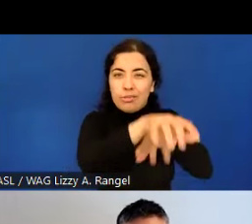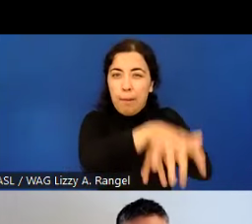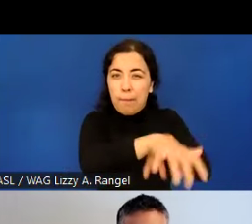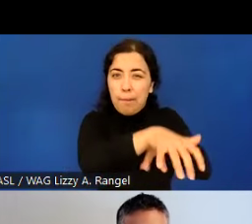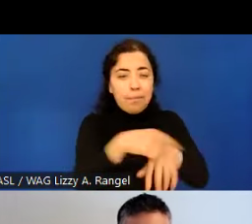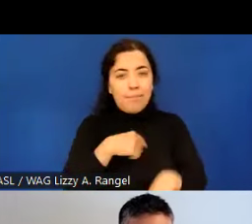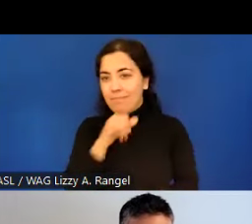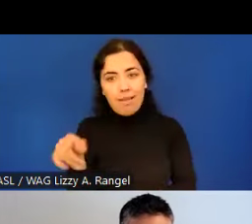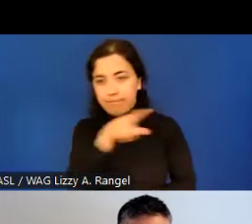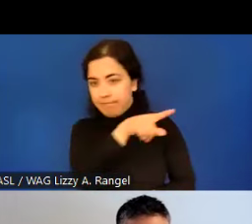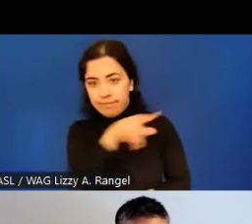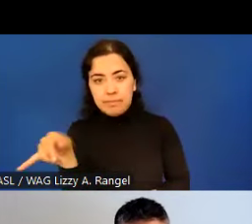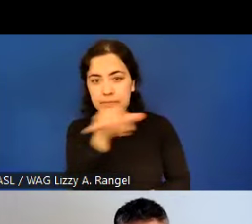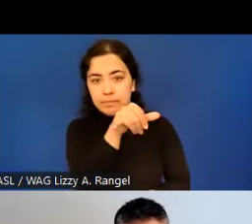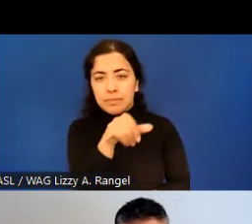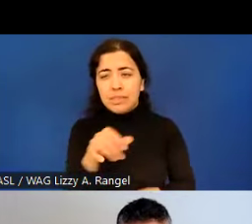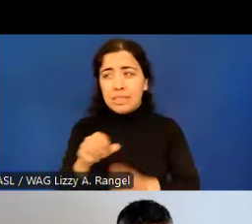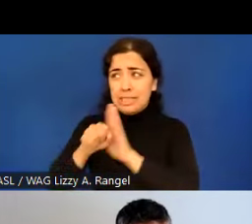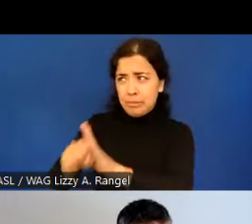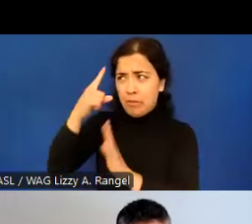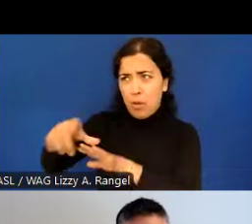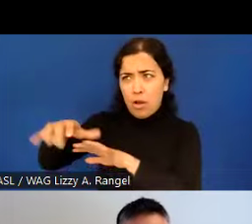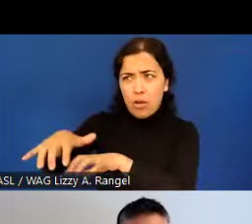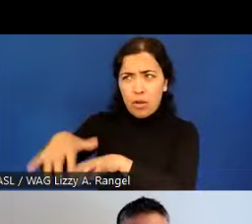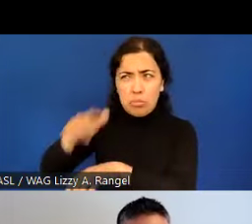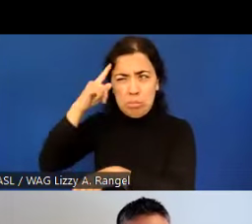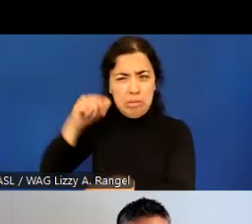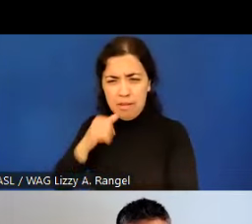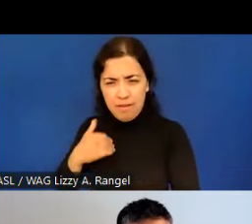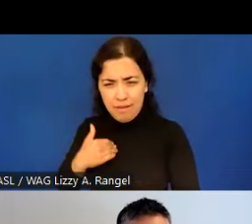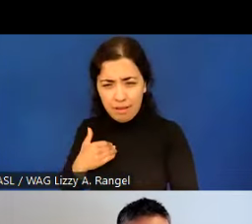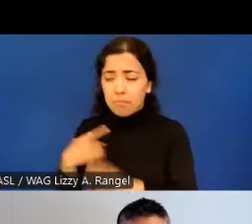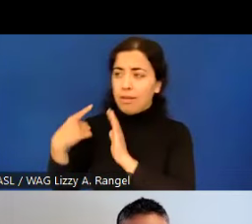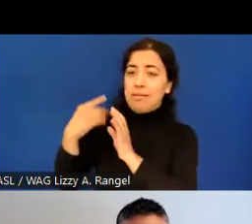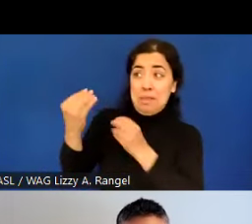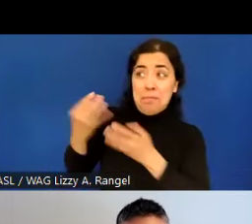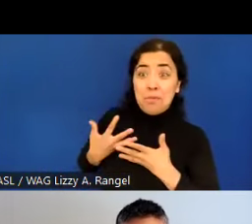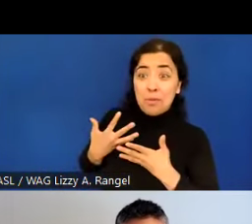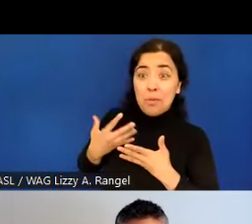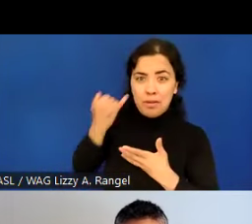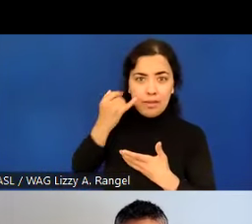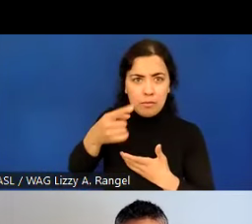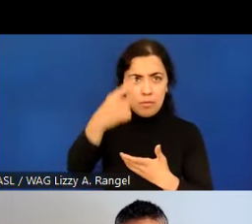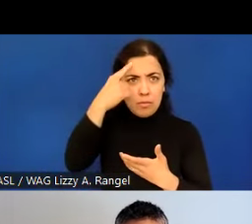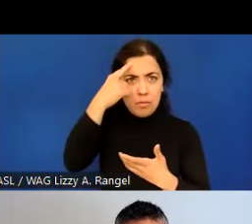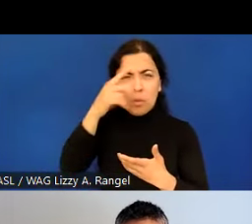don't think there is a symbol for it, but please correct me if I'm wrong later on in the Q&A.